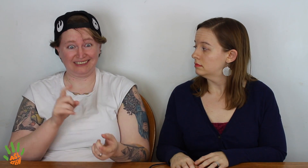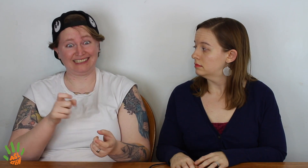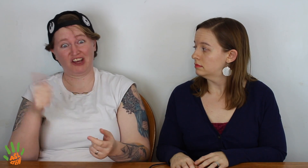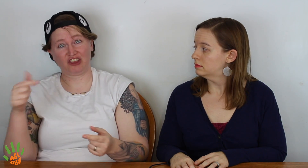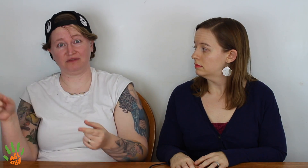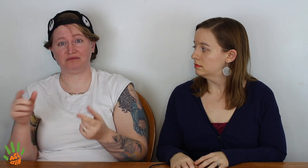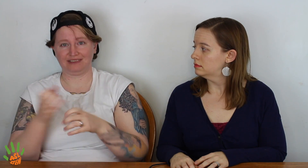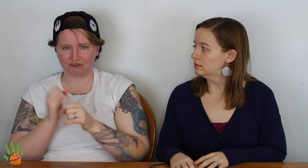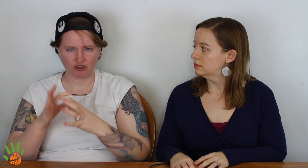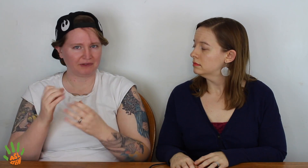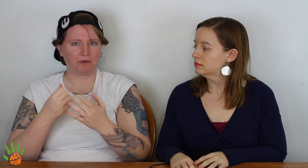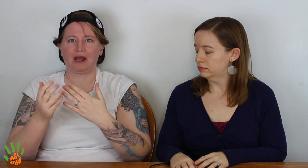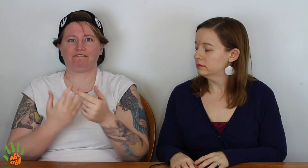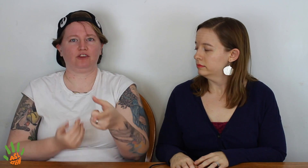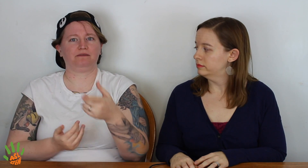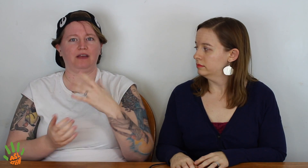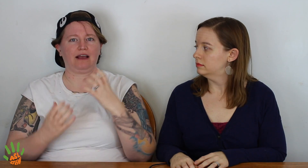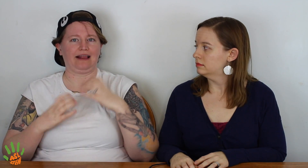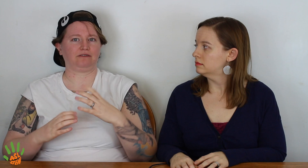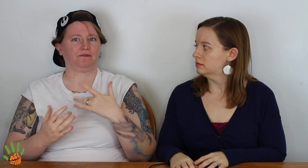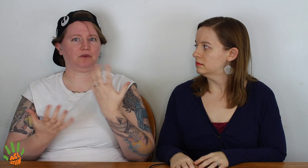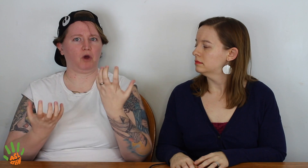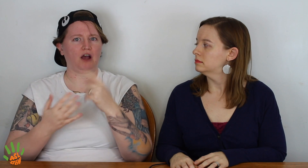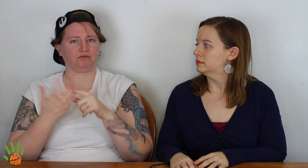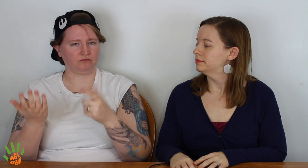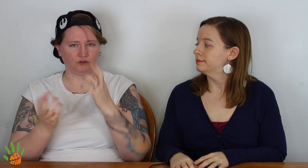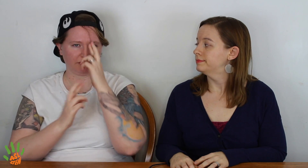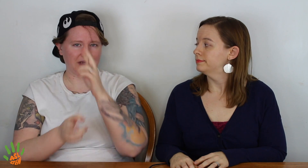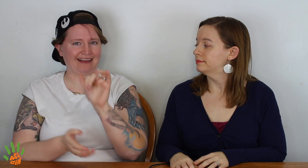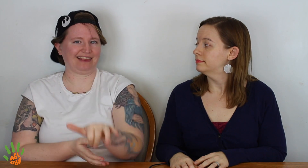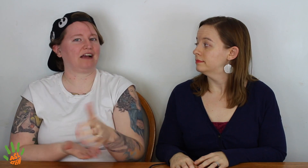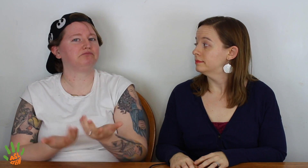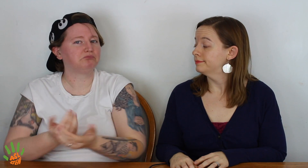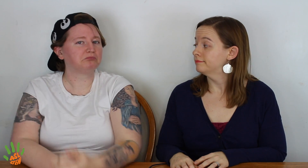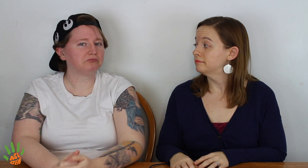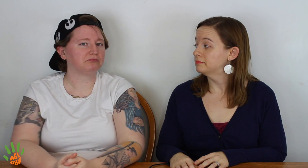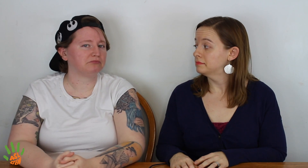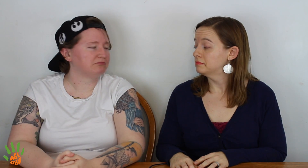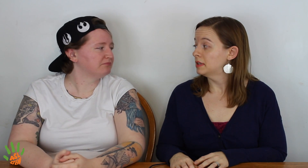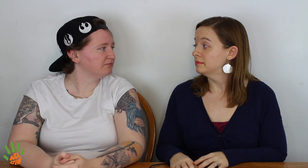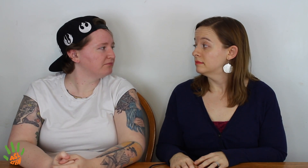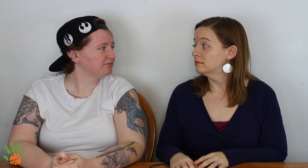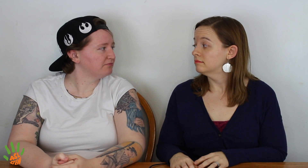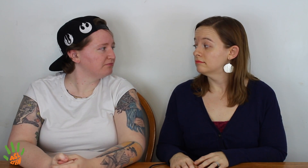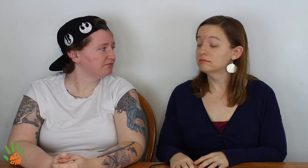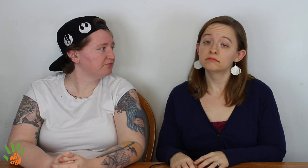"Are we okay?" Great, if not and you need somebody else then get an interpreter. Whatever the client feels that they want, respect that decision.